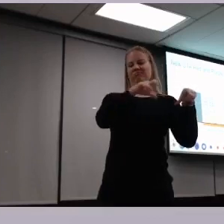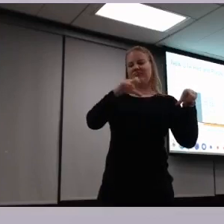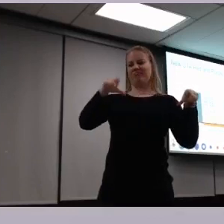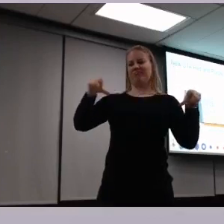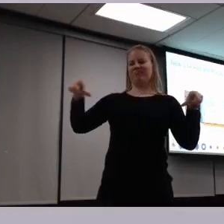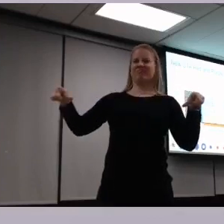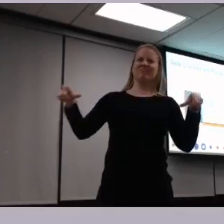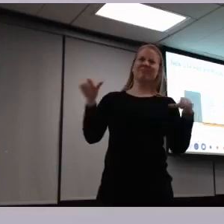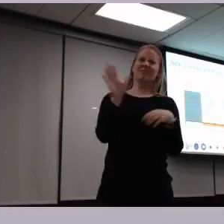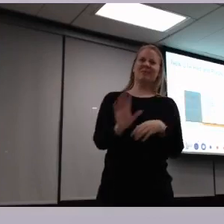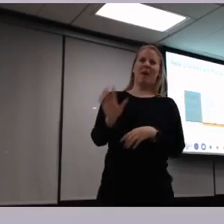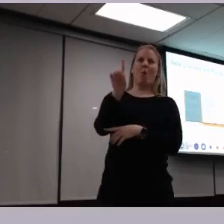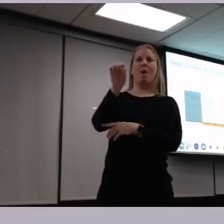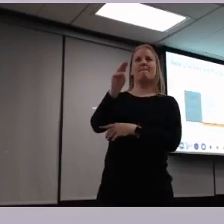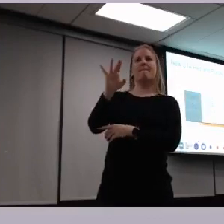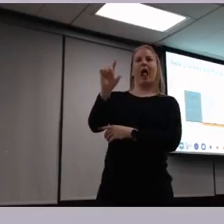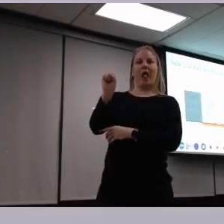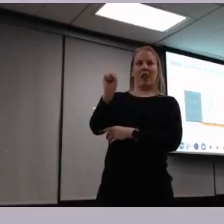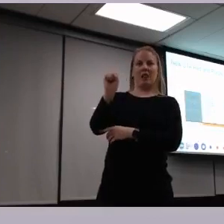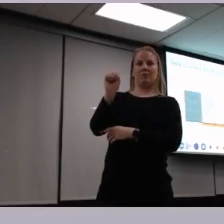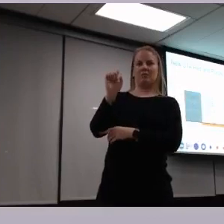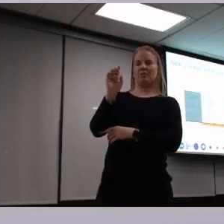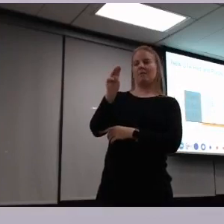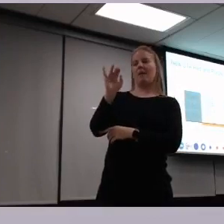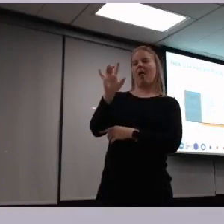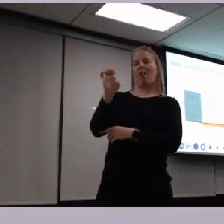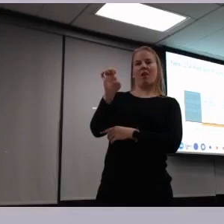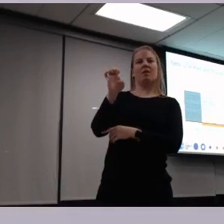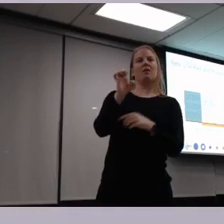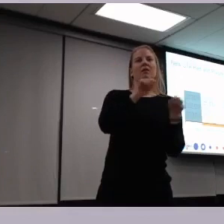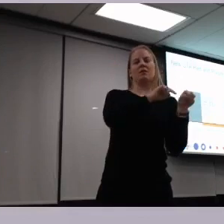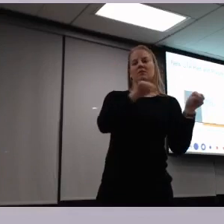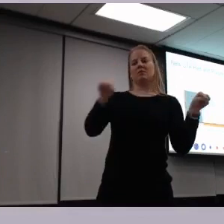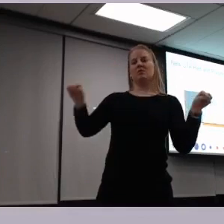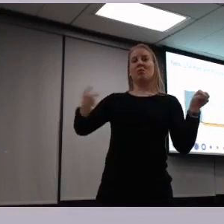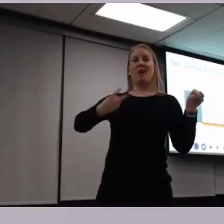We've got two sets of columns and structures that are going to create